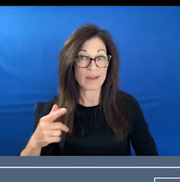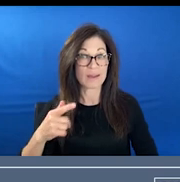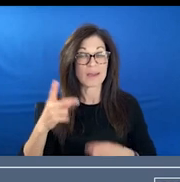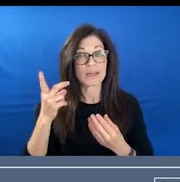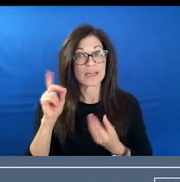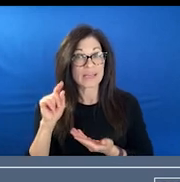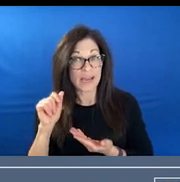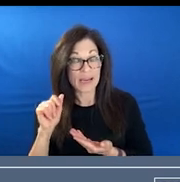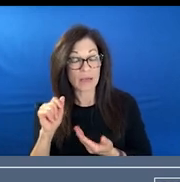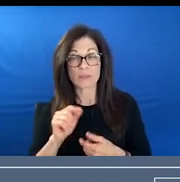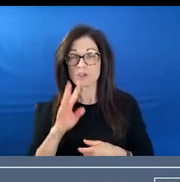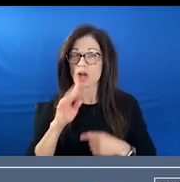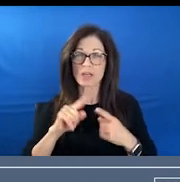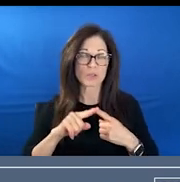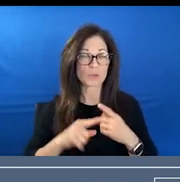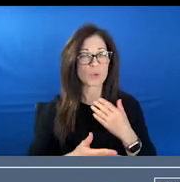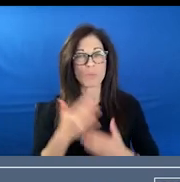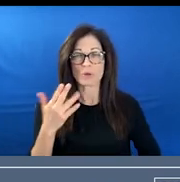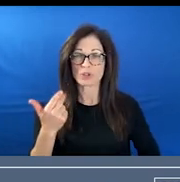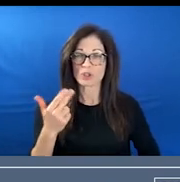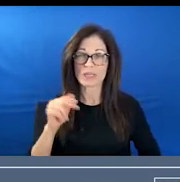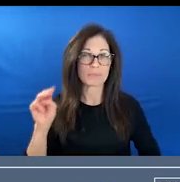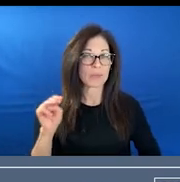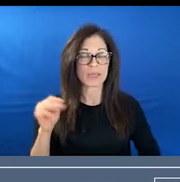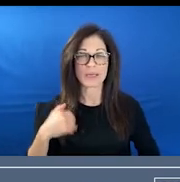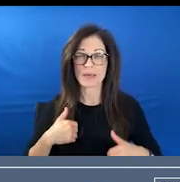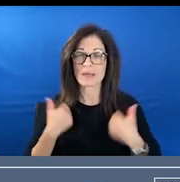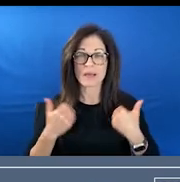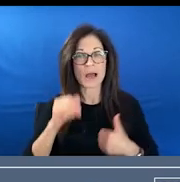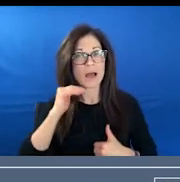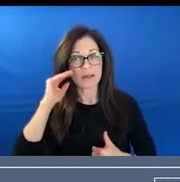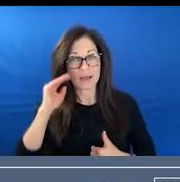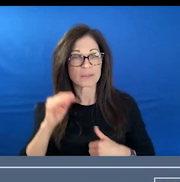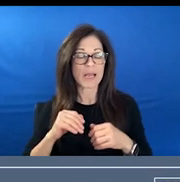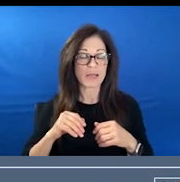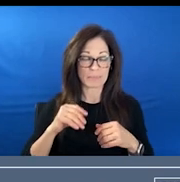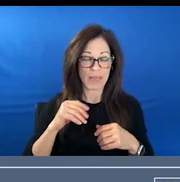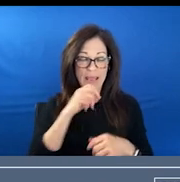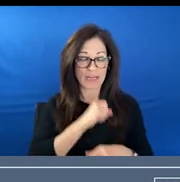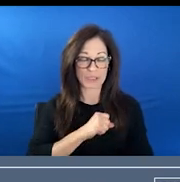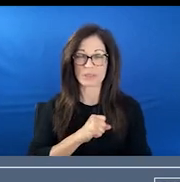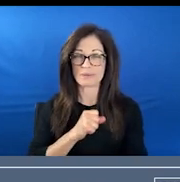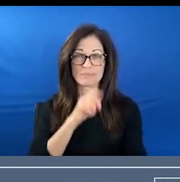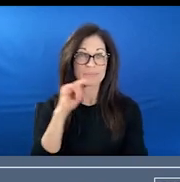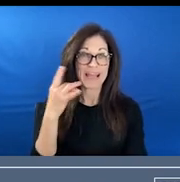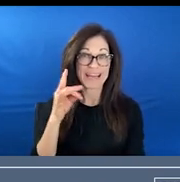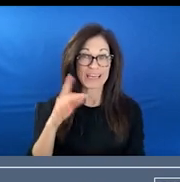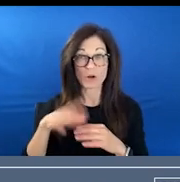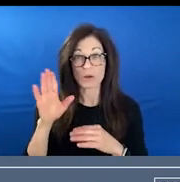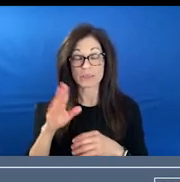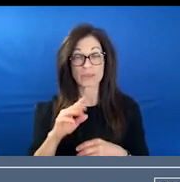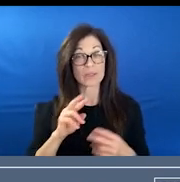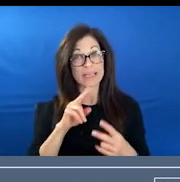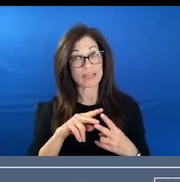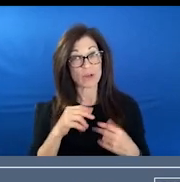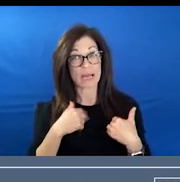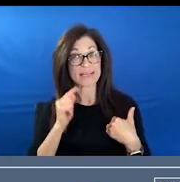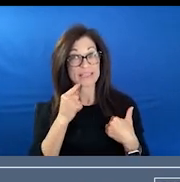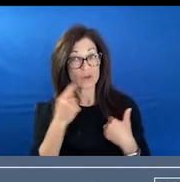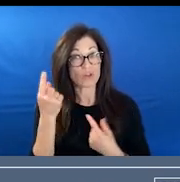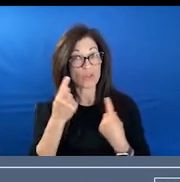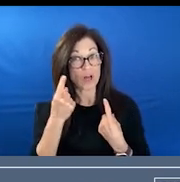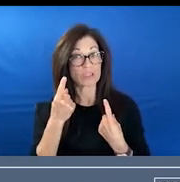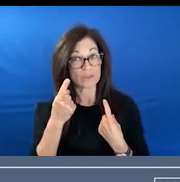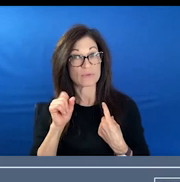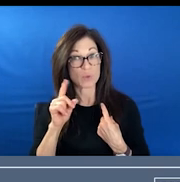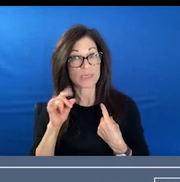NEARLY 13 MILLION ADULTS 18 OR OVER WITH SUICIDE THOUGHTS, ATTEMPTED IT